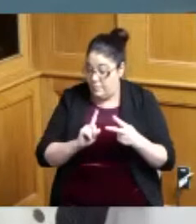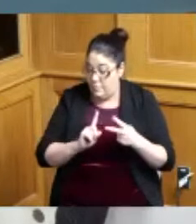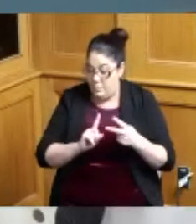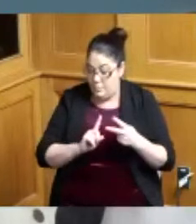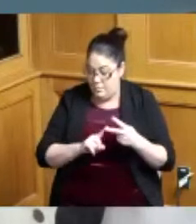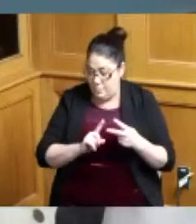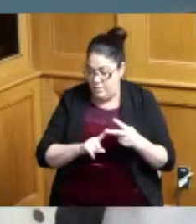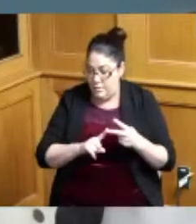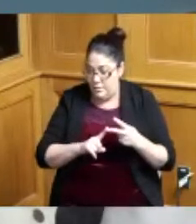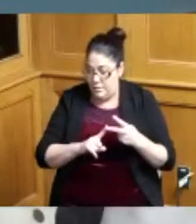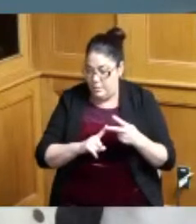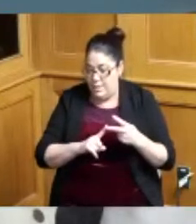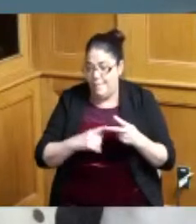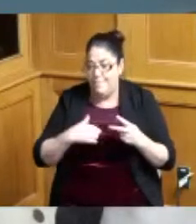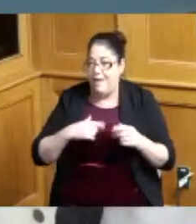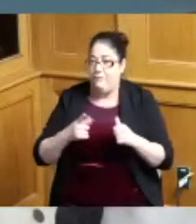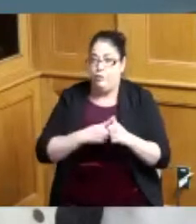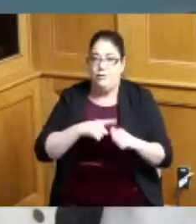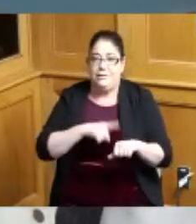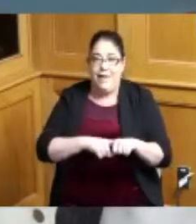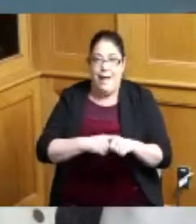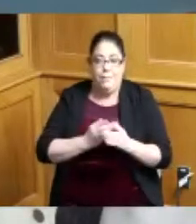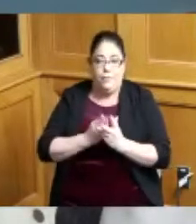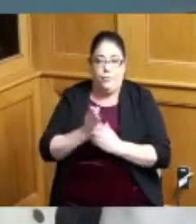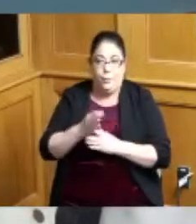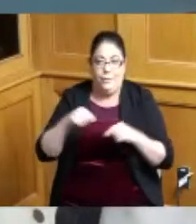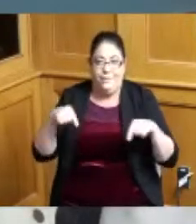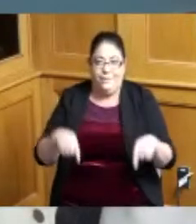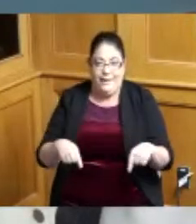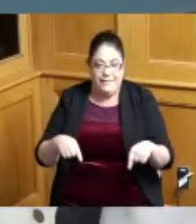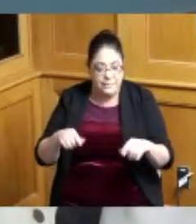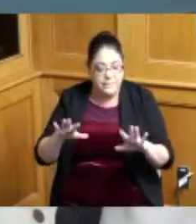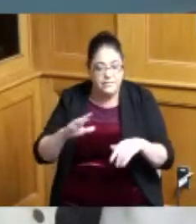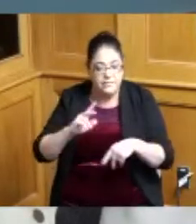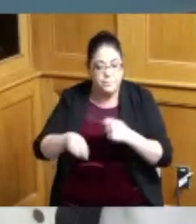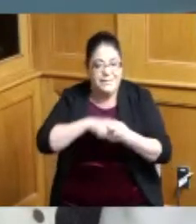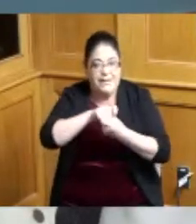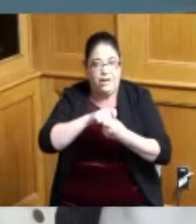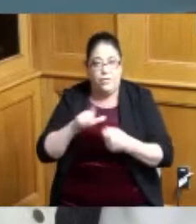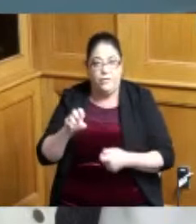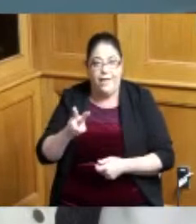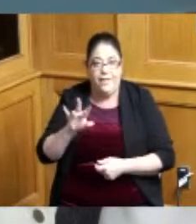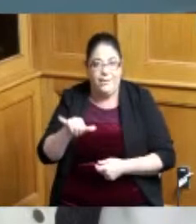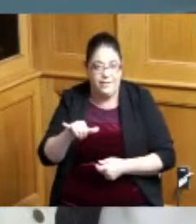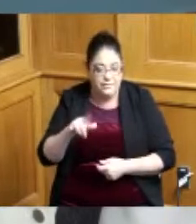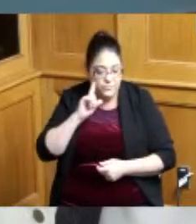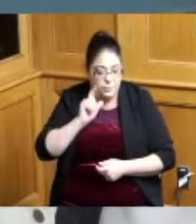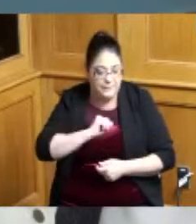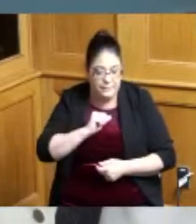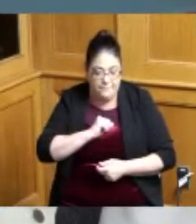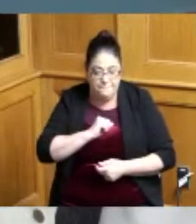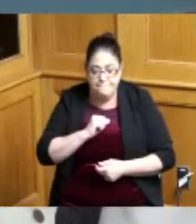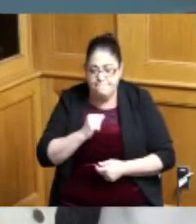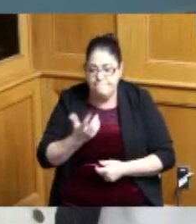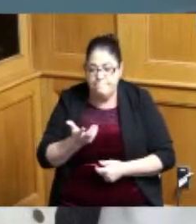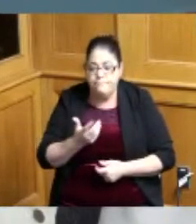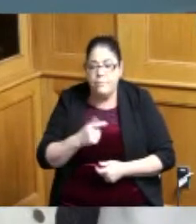going through the public hearing part of these particular levies and really wanted to hear from